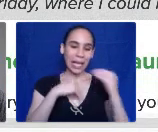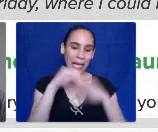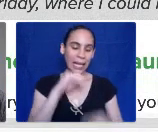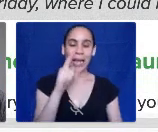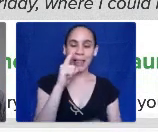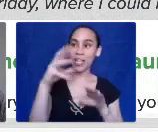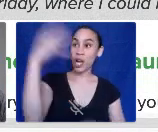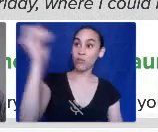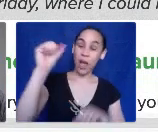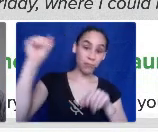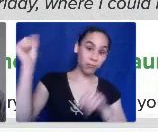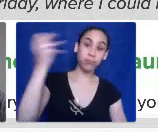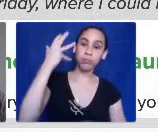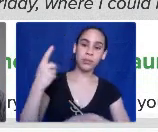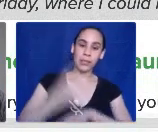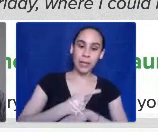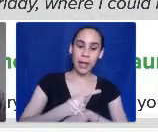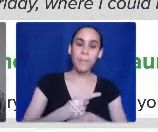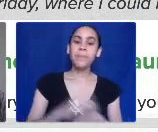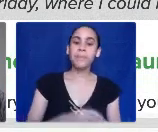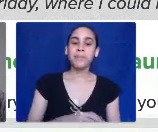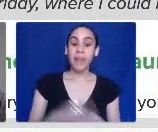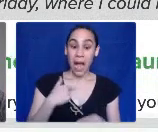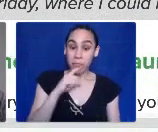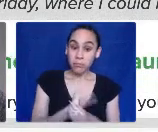i've actually gone into interviews and prepared much outside for me think about your bio like